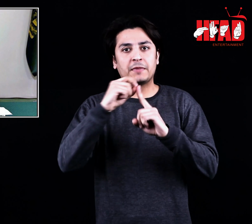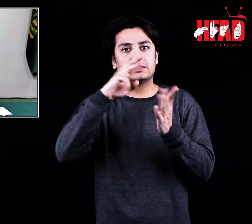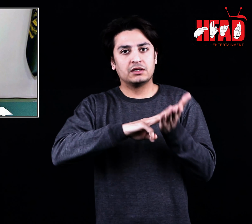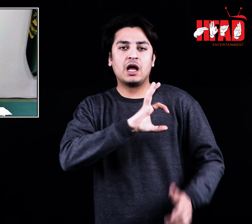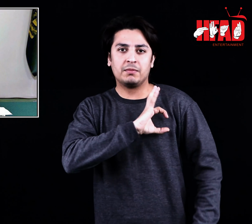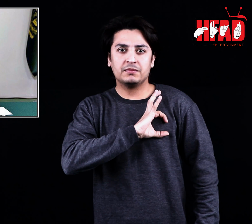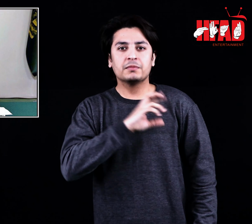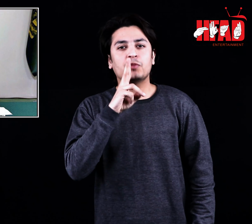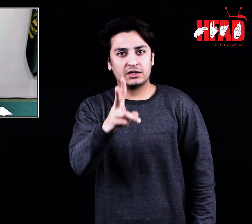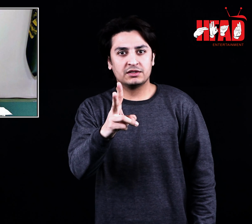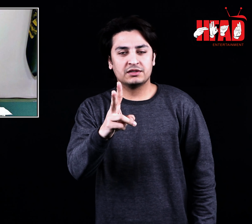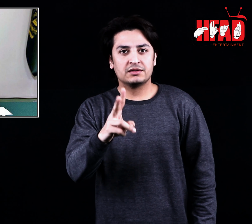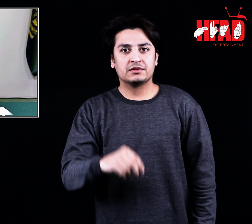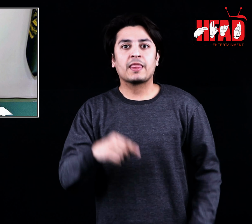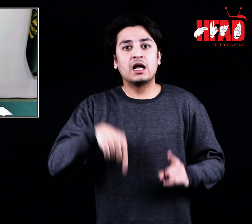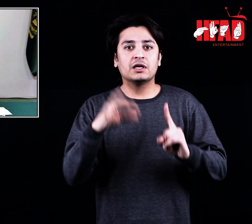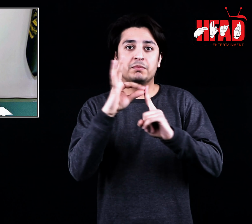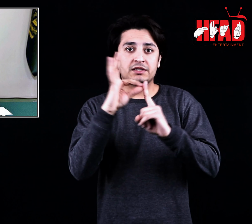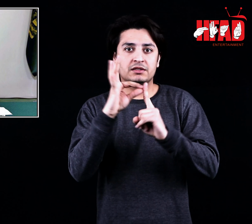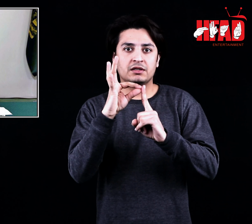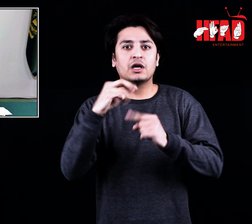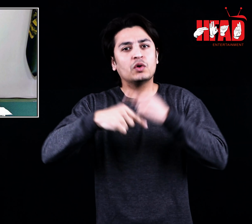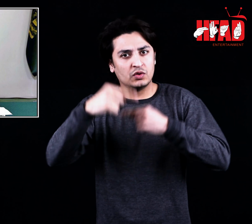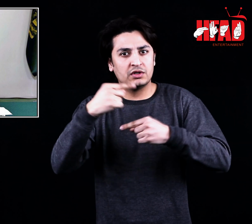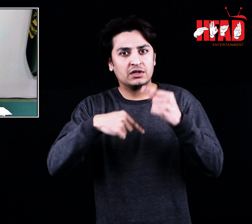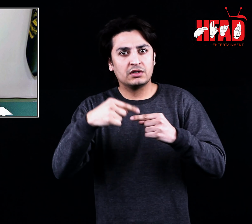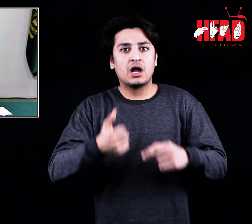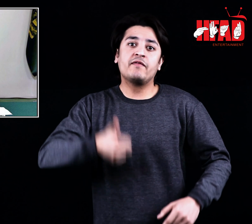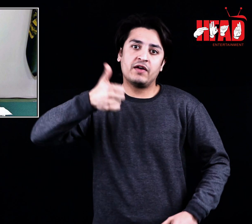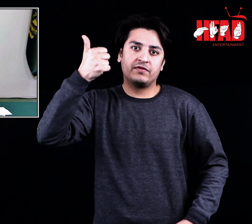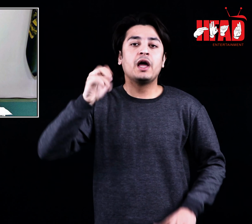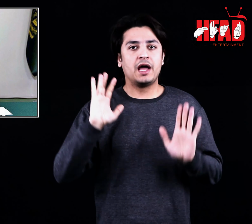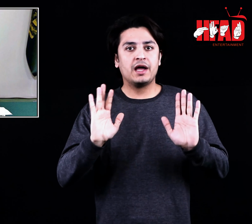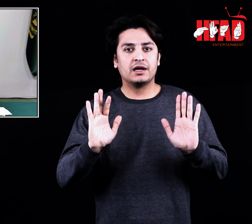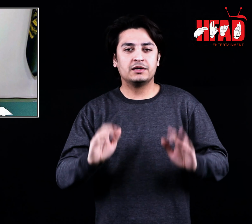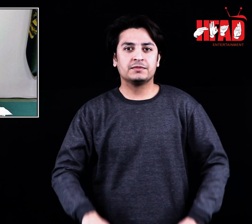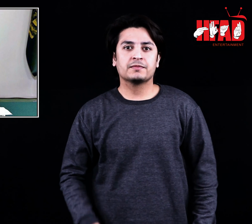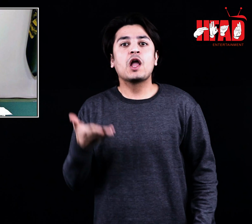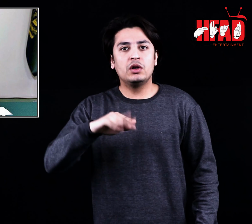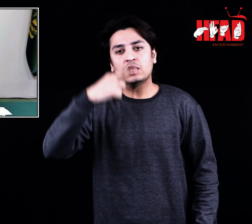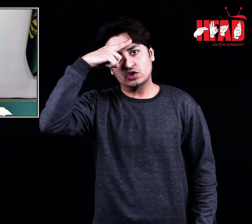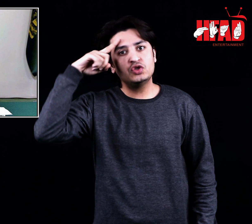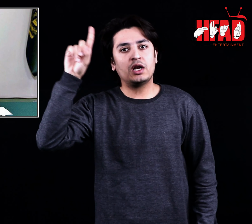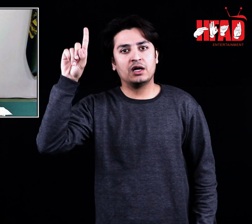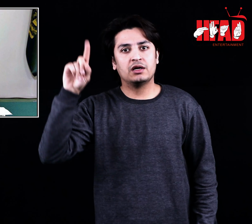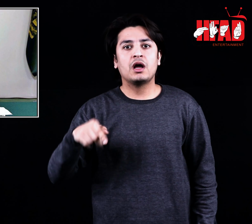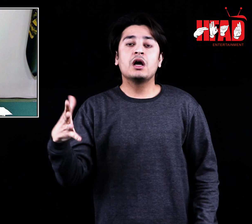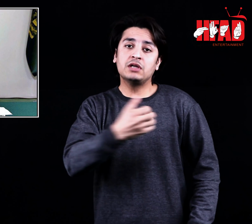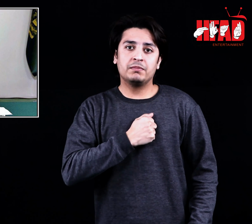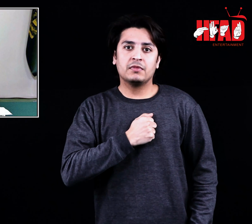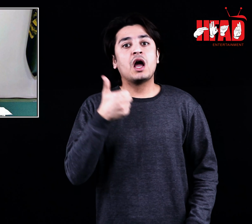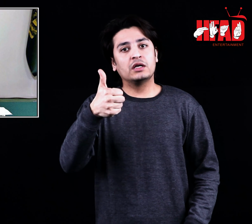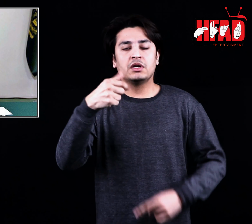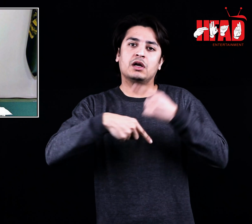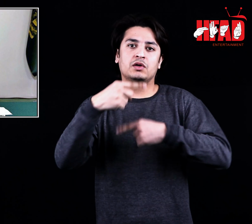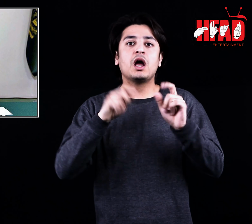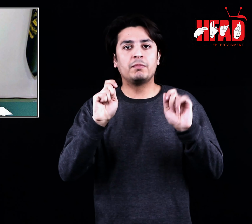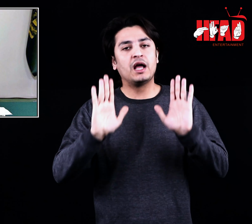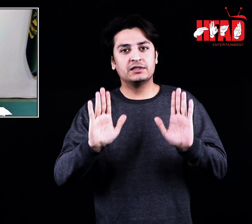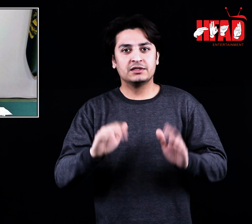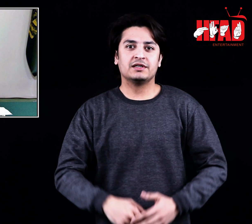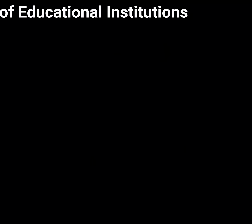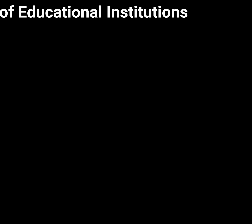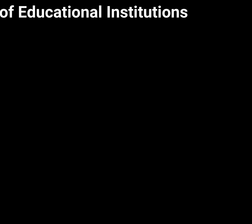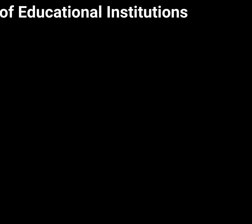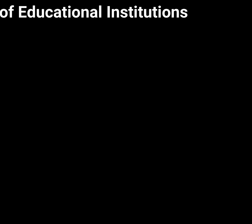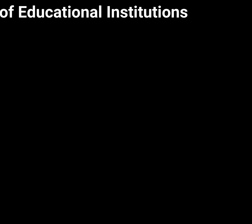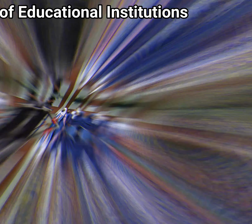Prime Minister Imran Khan has said that this nation can become great, and In Sha Allah, we will become